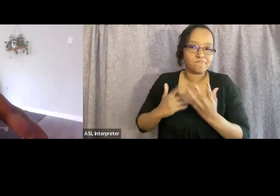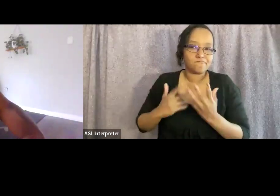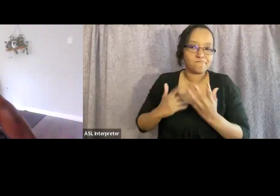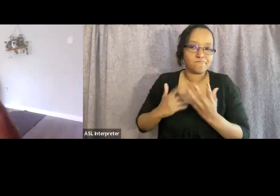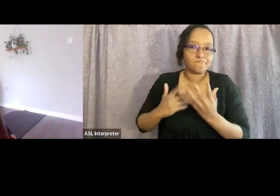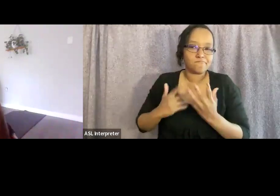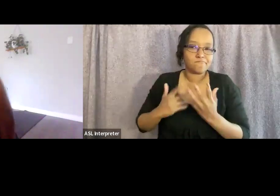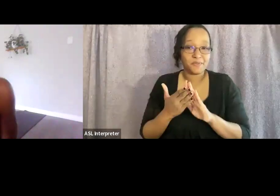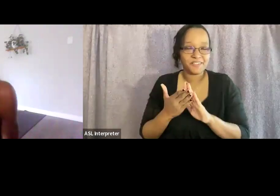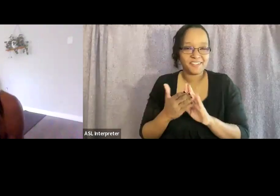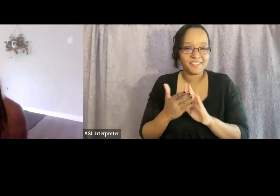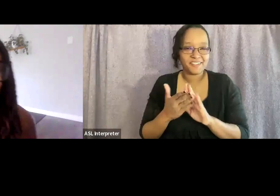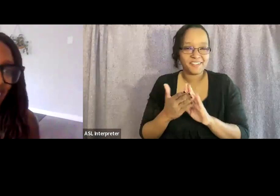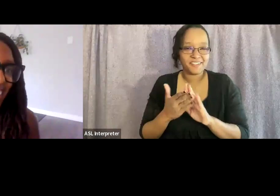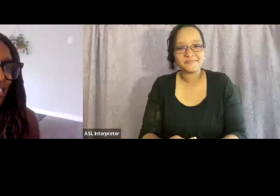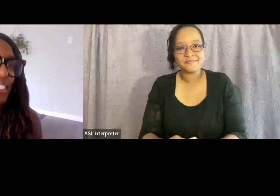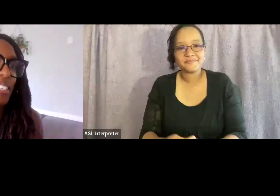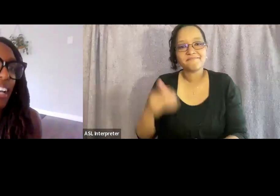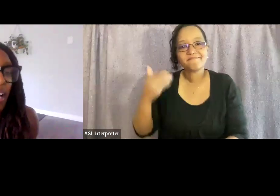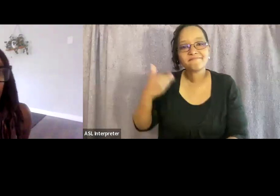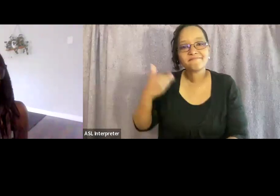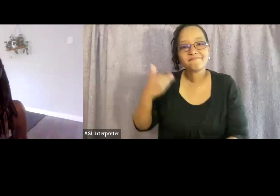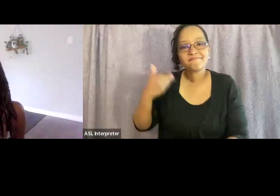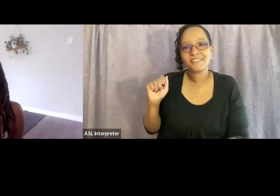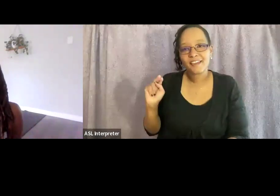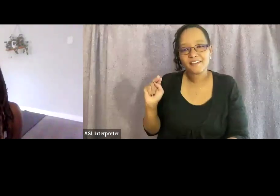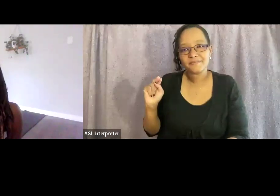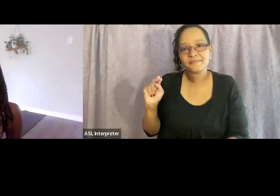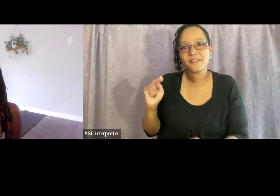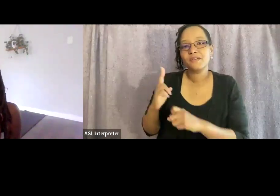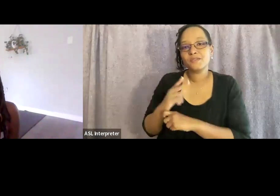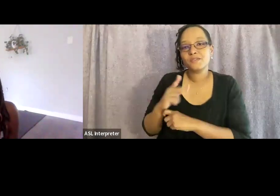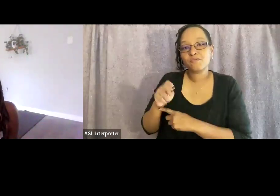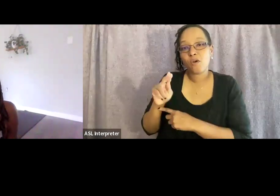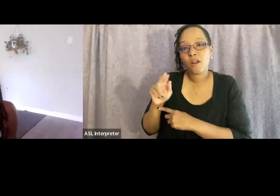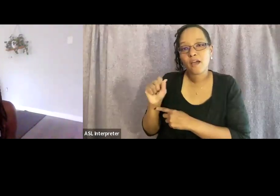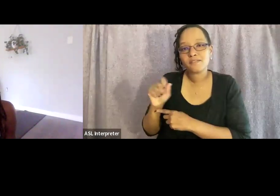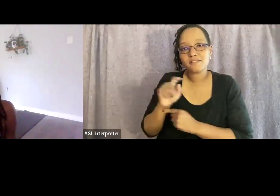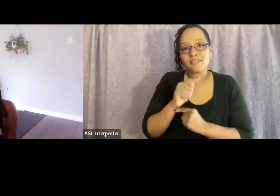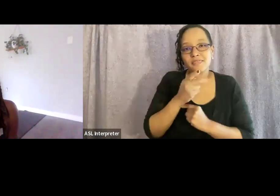So my name is Tan. My pronouns are they and them.